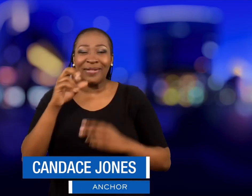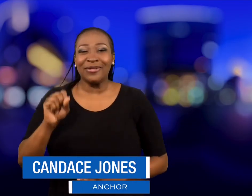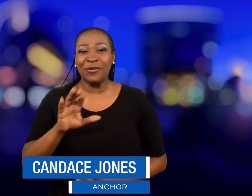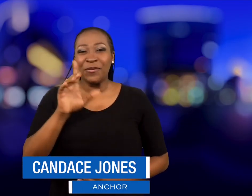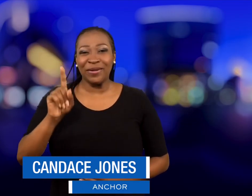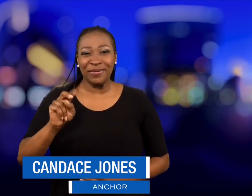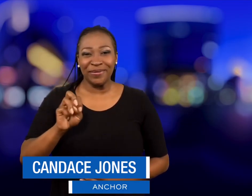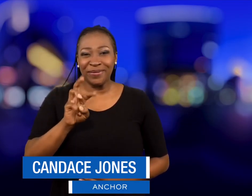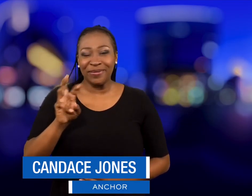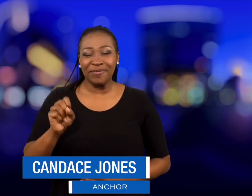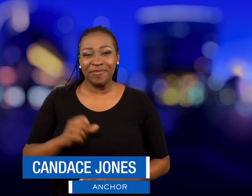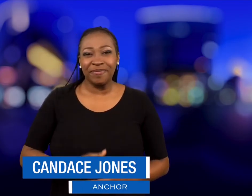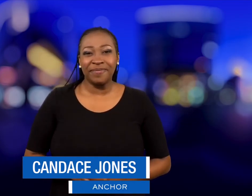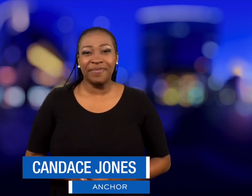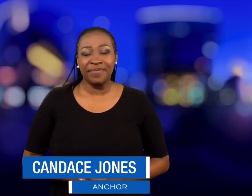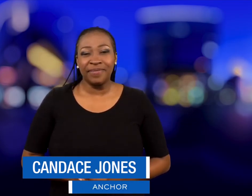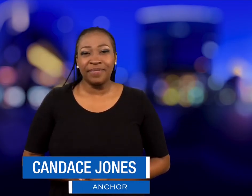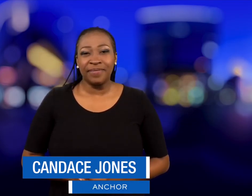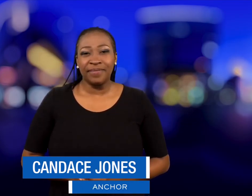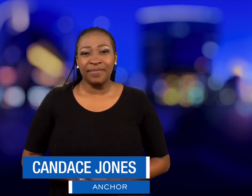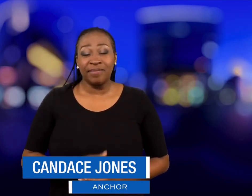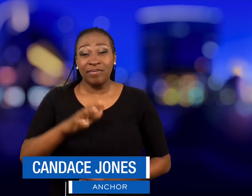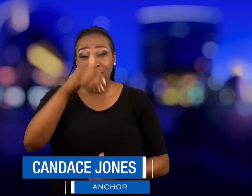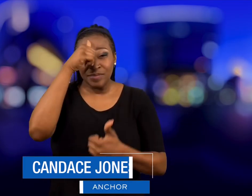Thank you for watching Sign1News.